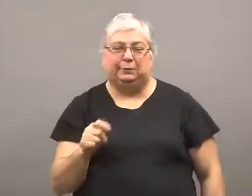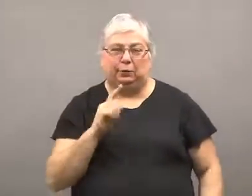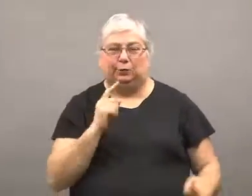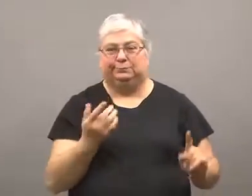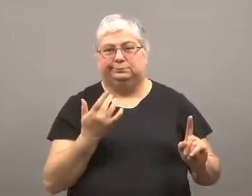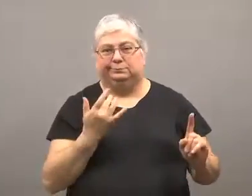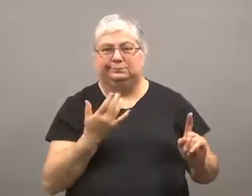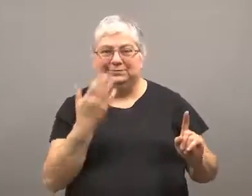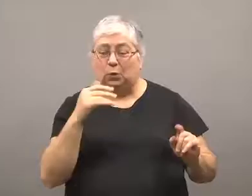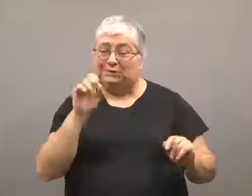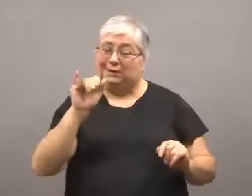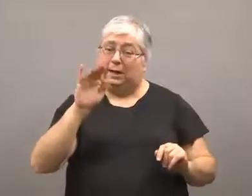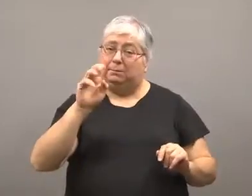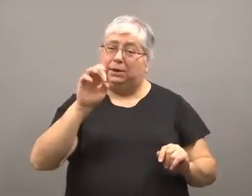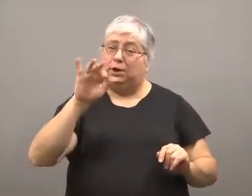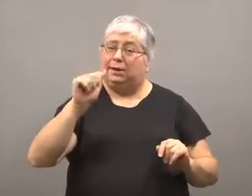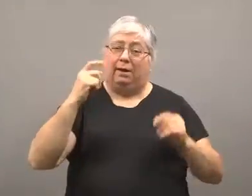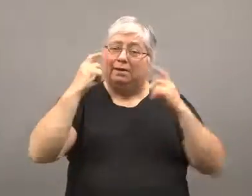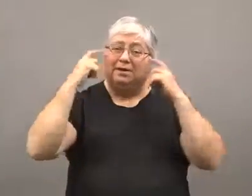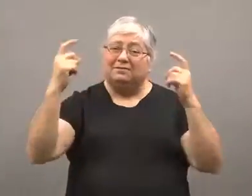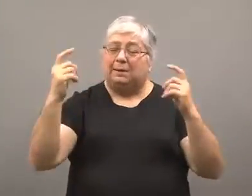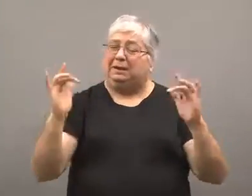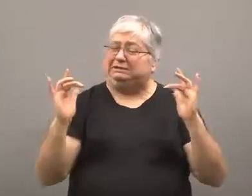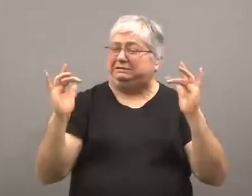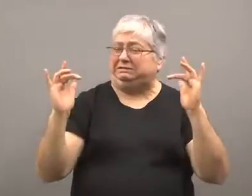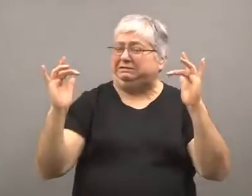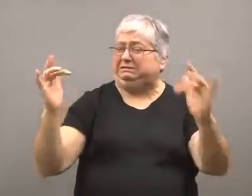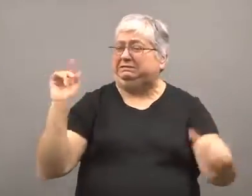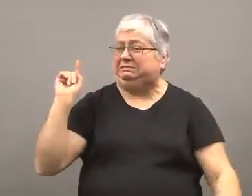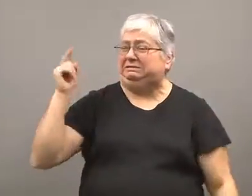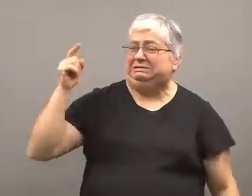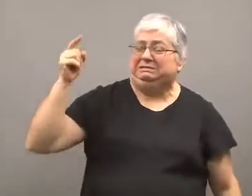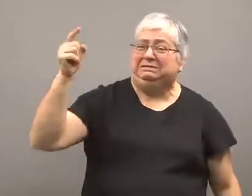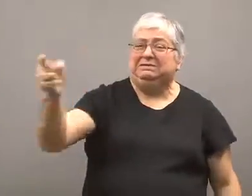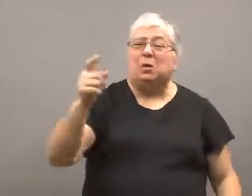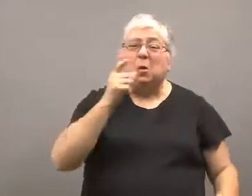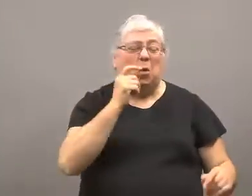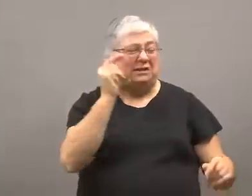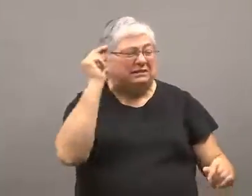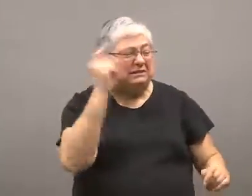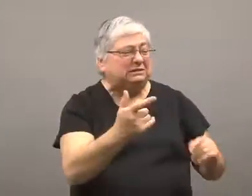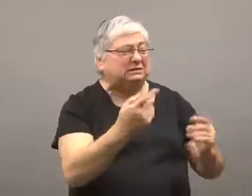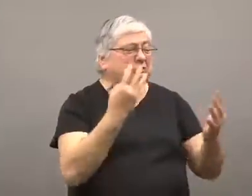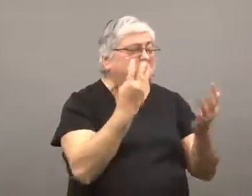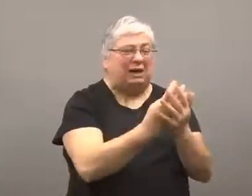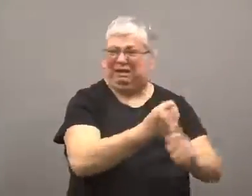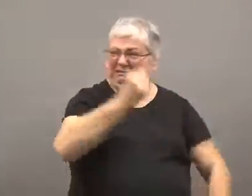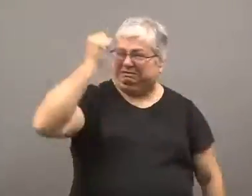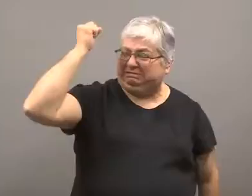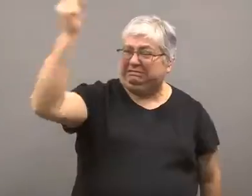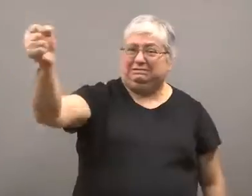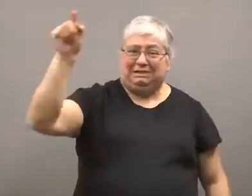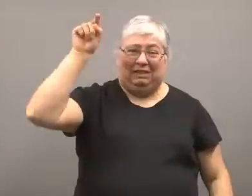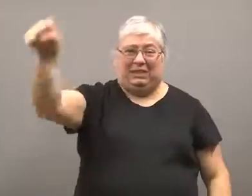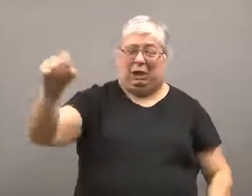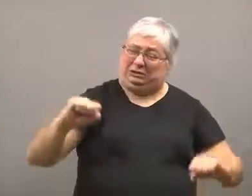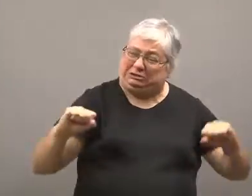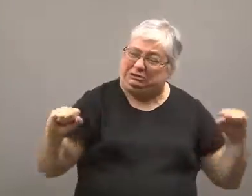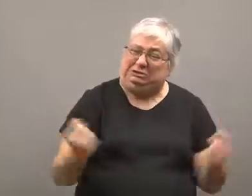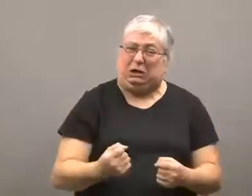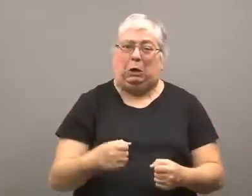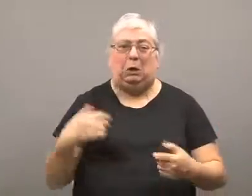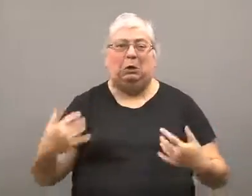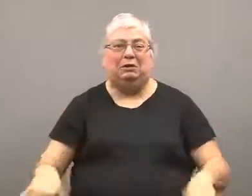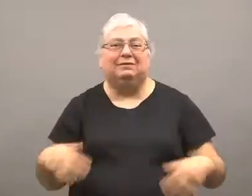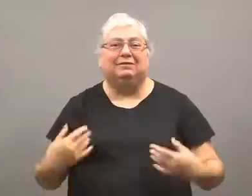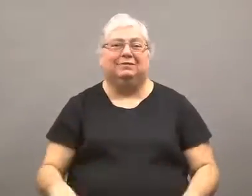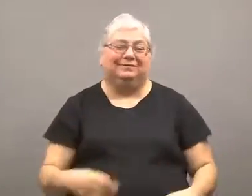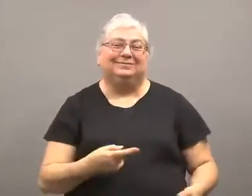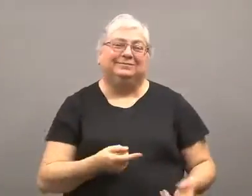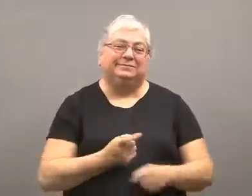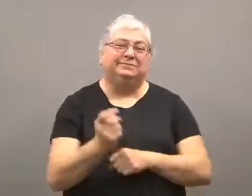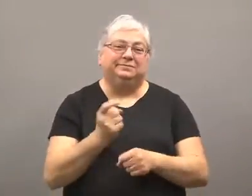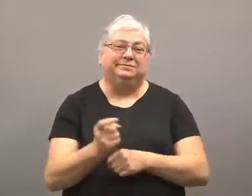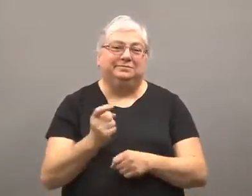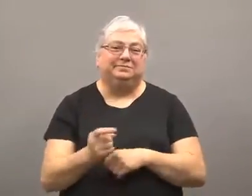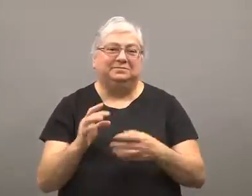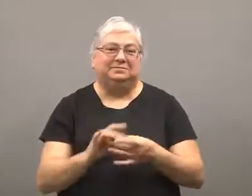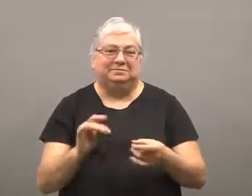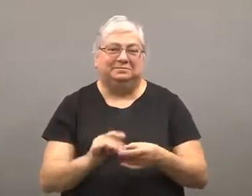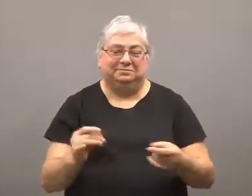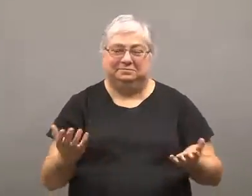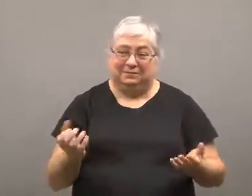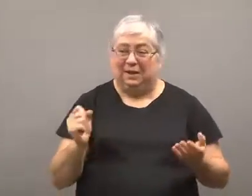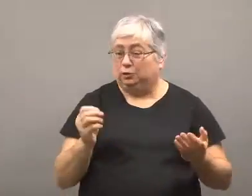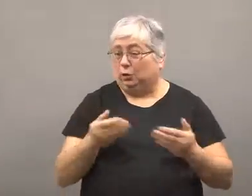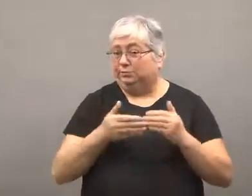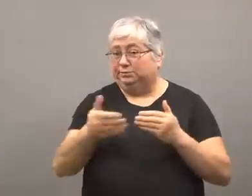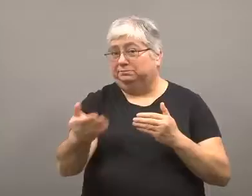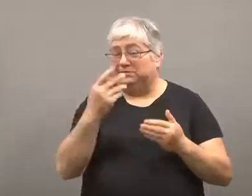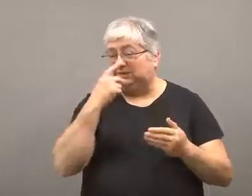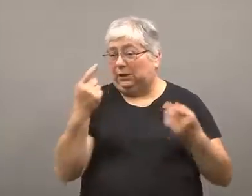Siberia is known for remote work camps for prisoners in cold forbidding weather.